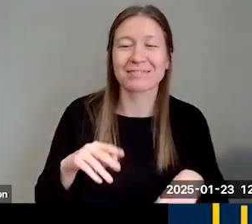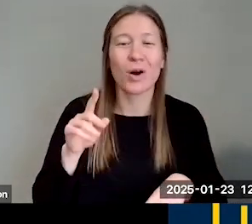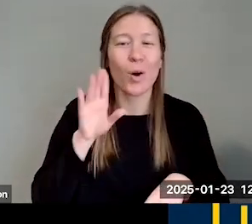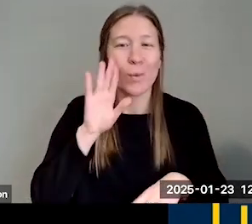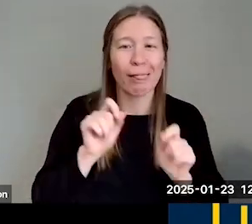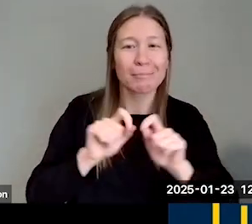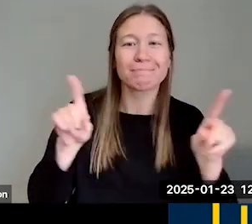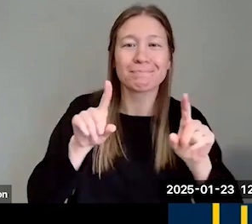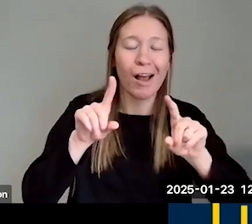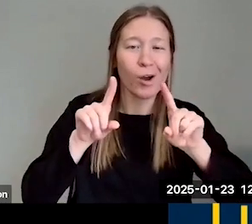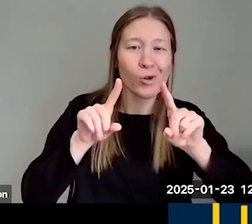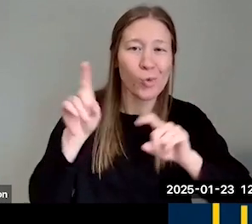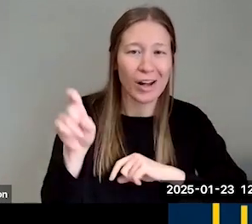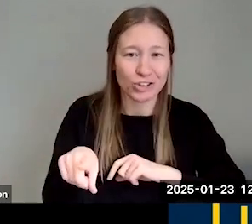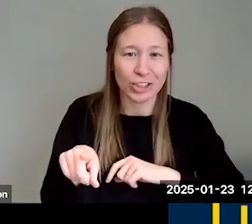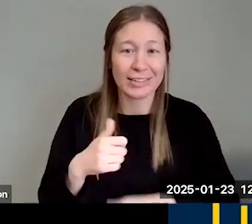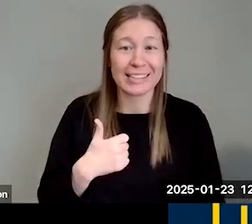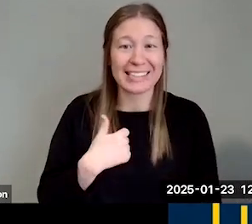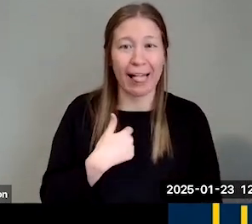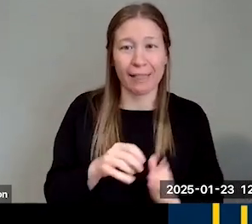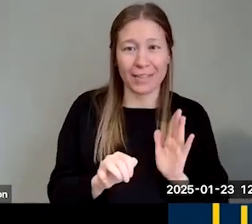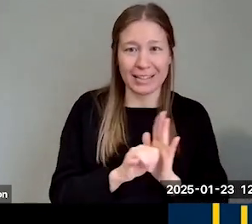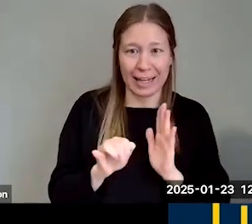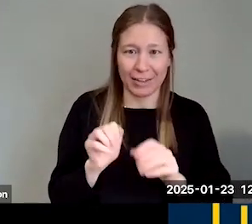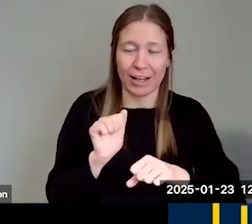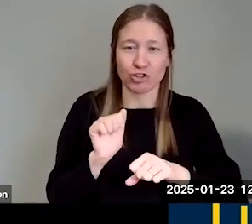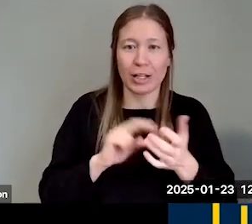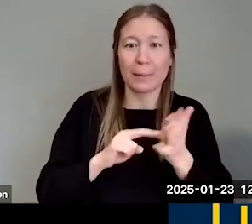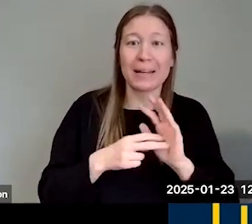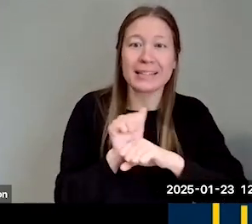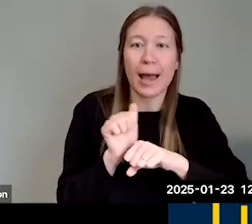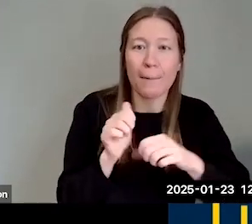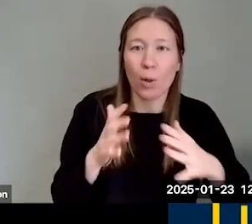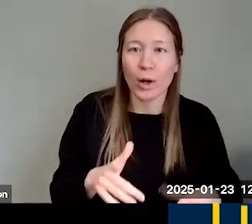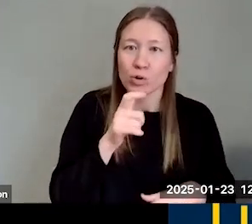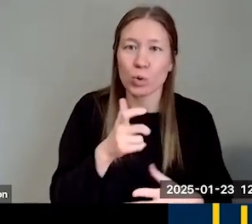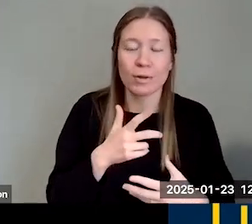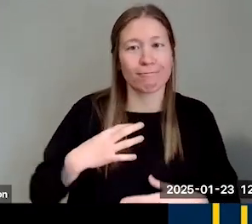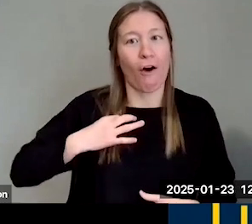self-ID means employees who are voluntarily and confidentially providing information.